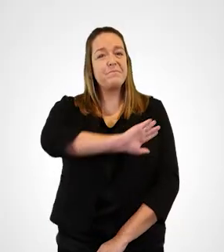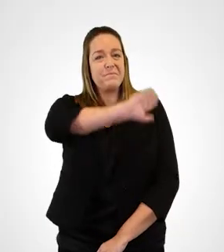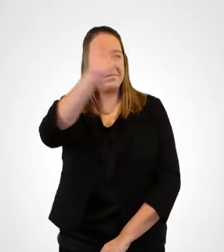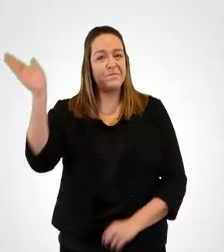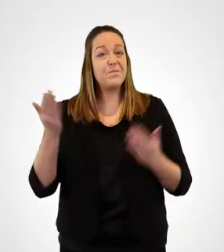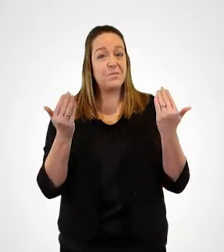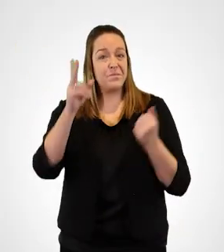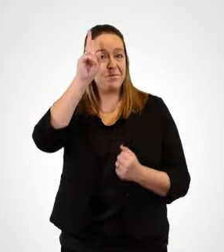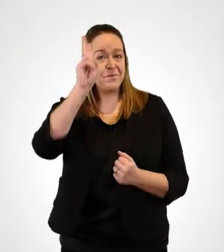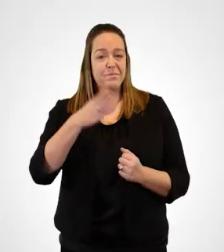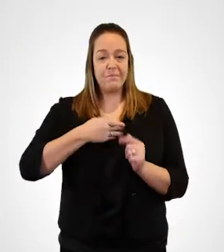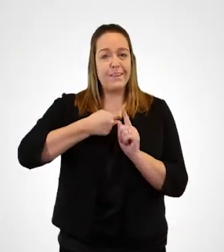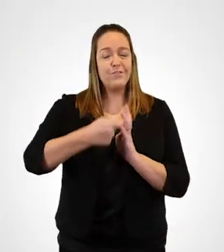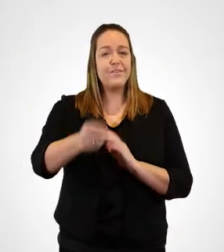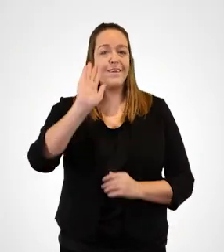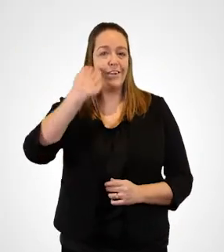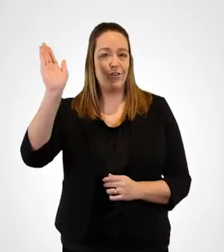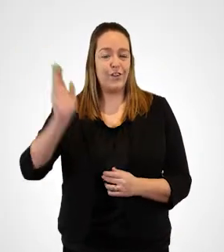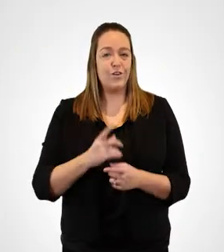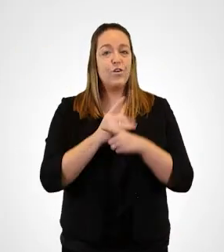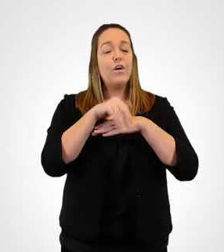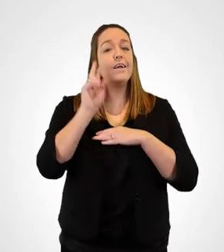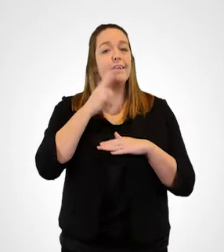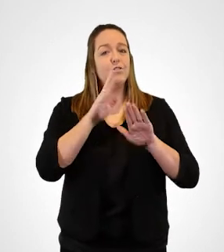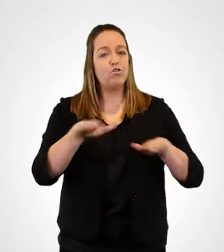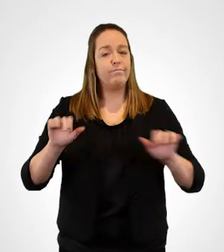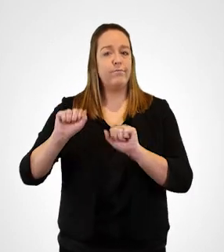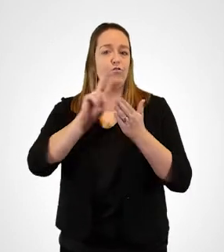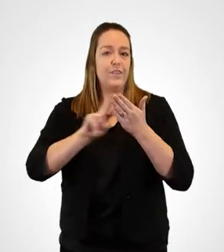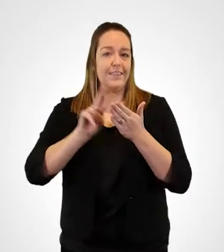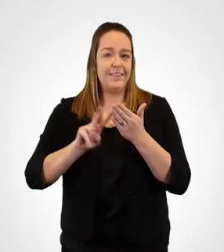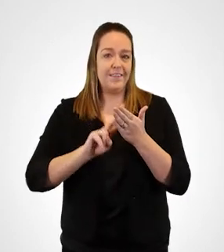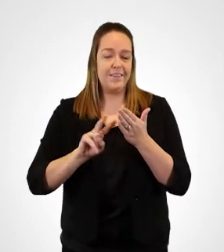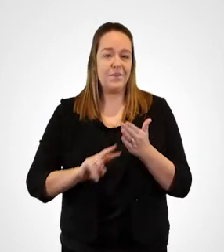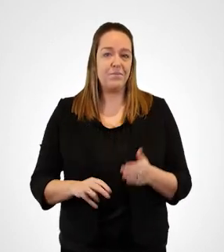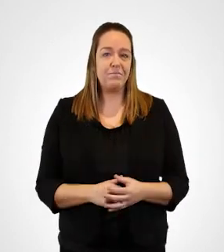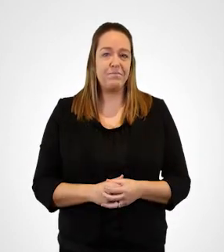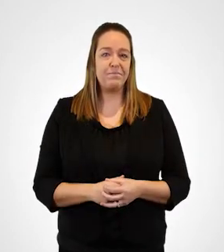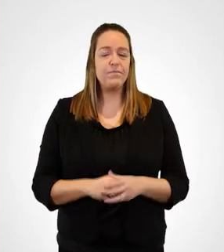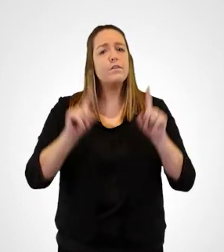Hello and welcome back to this series of lectures on deaf children's reading.